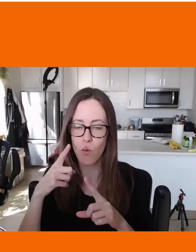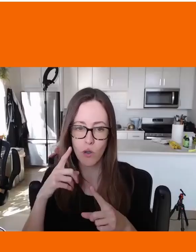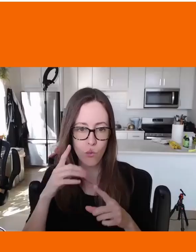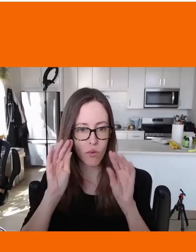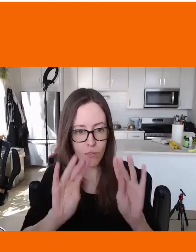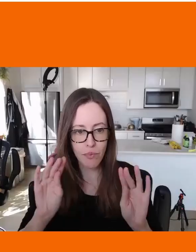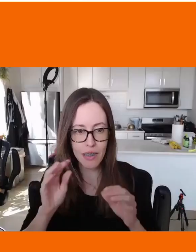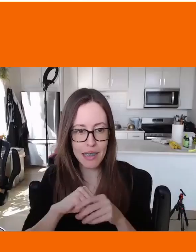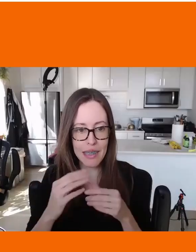to tackle.